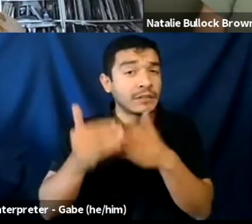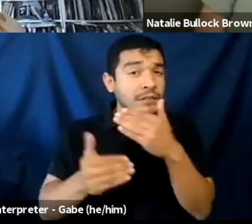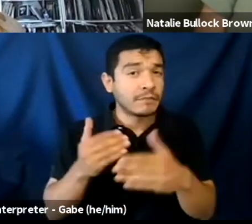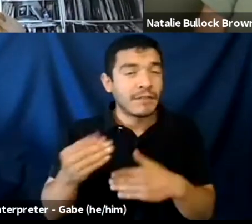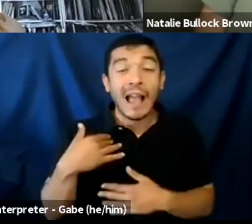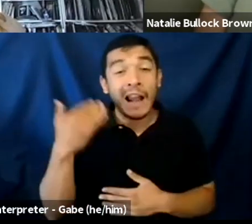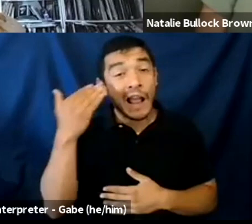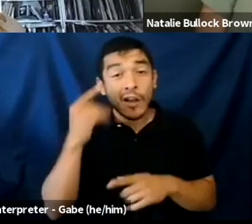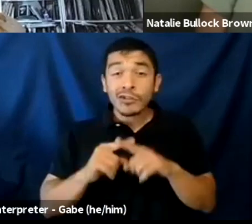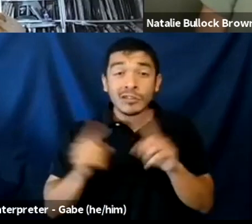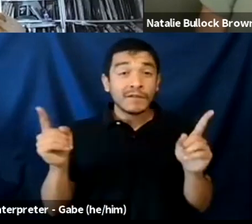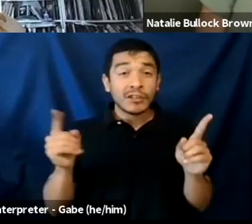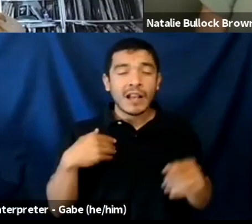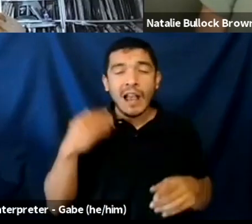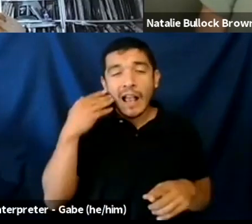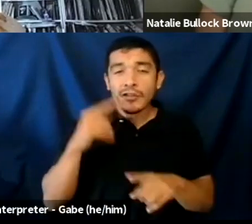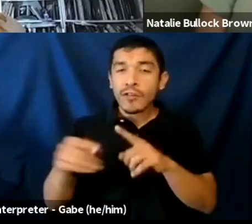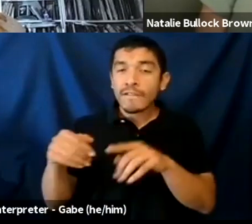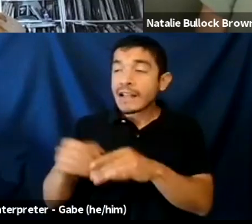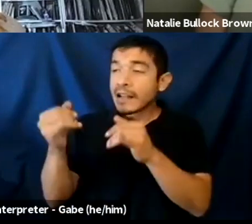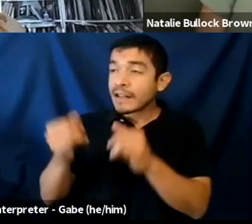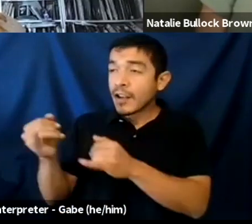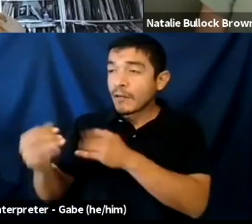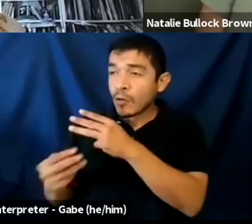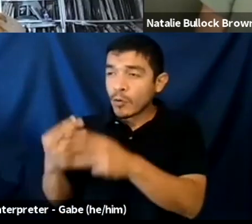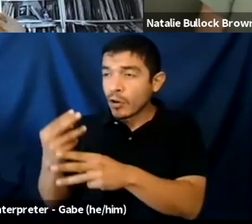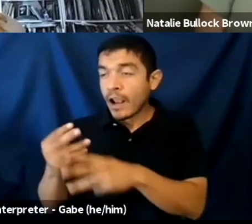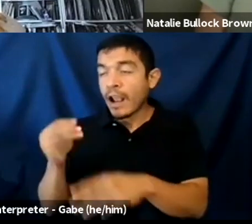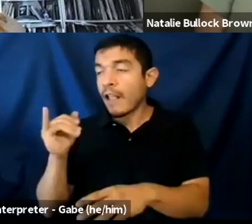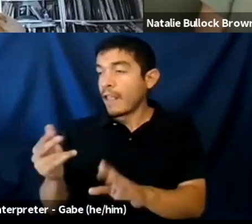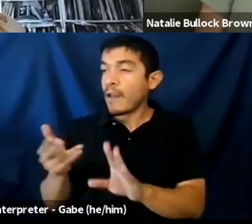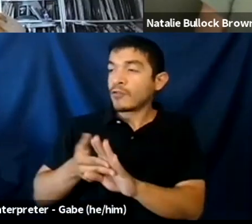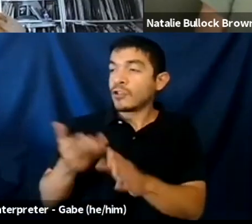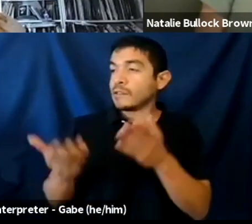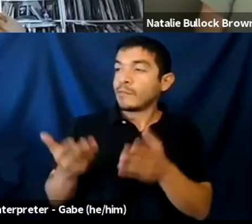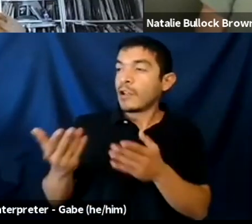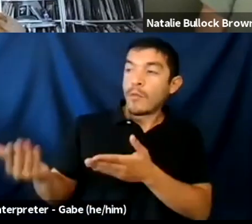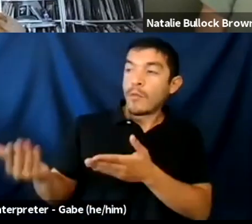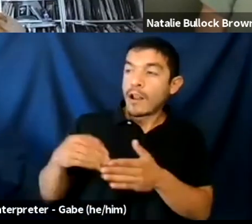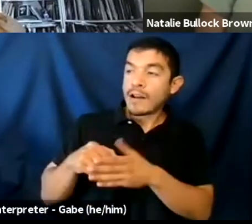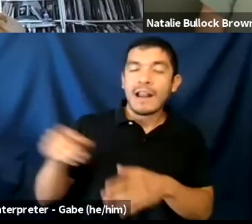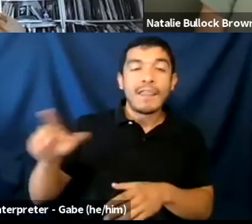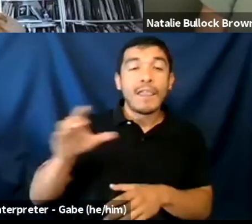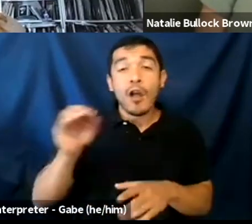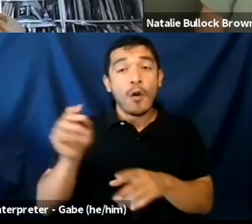I know it's different in the independent filmmaking world that participants are sometimes brought in, they're co-producers.